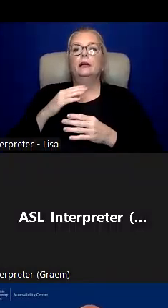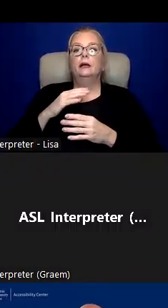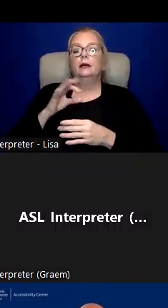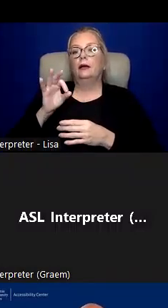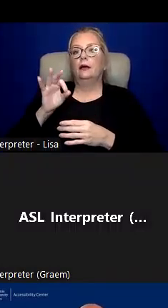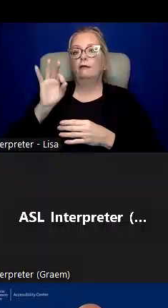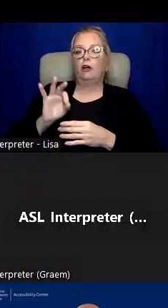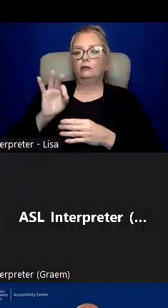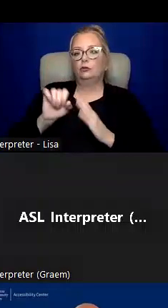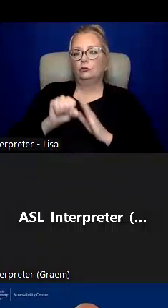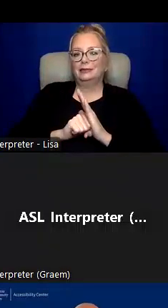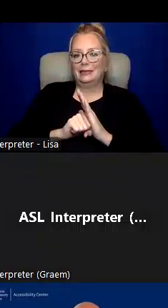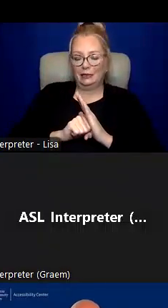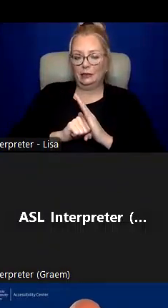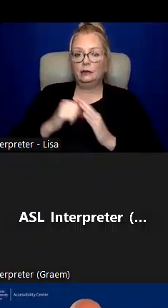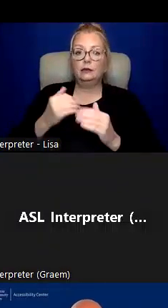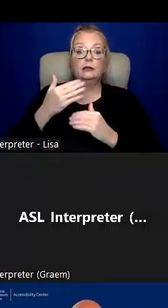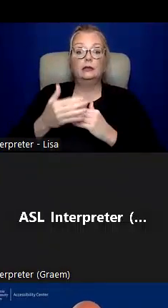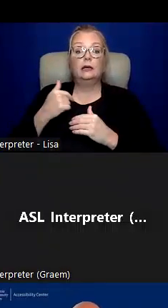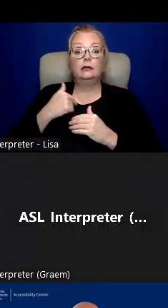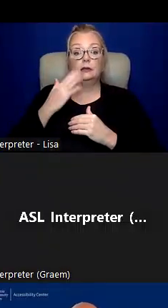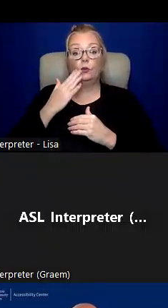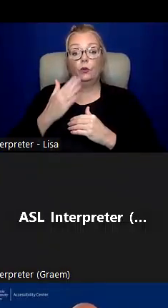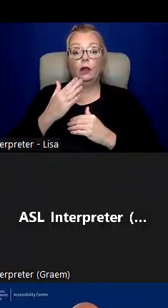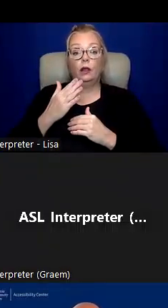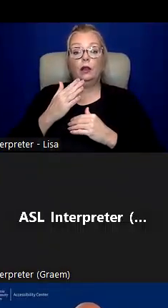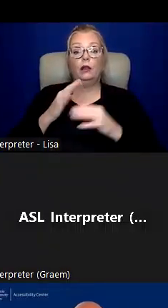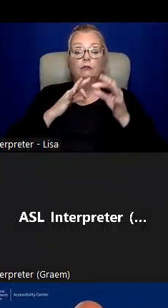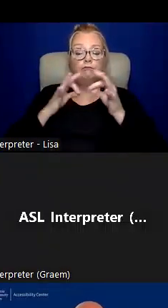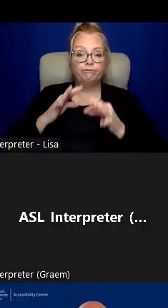And so next, I'll go into what happened during that pilot.